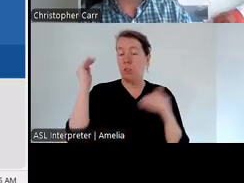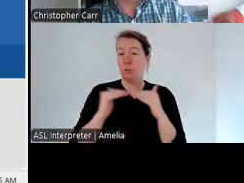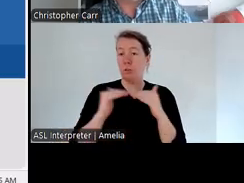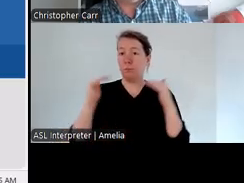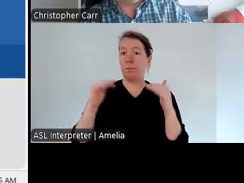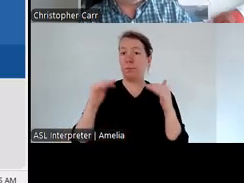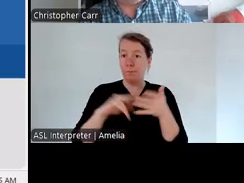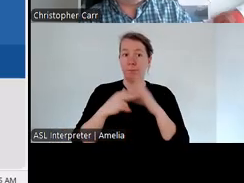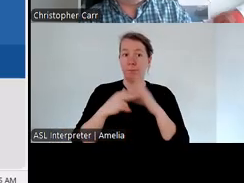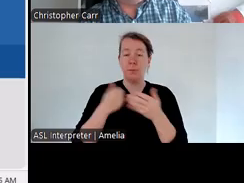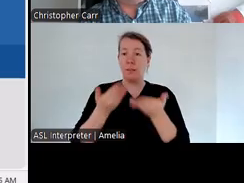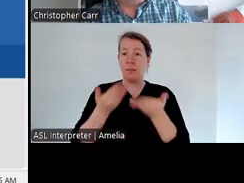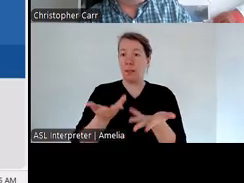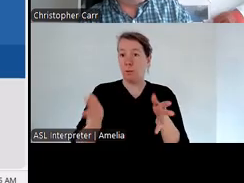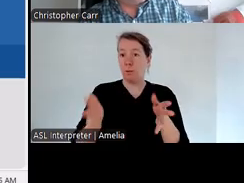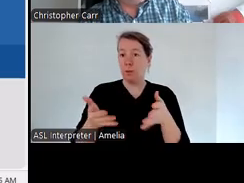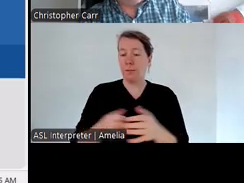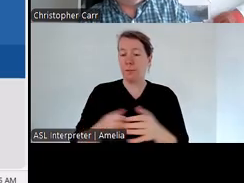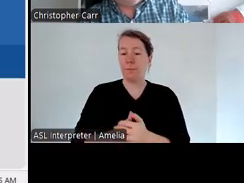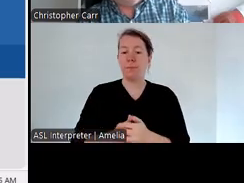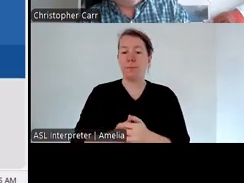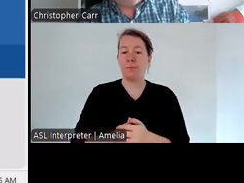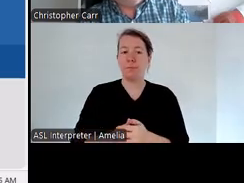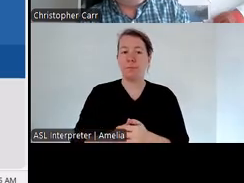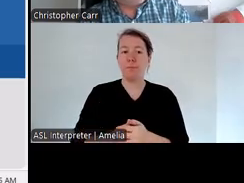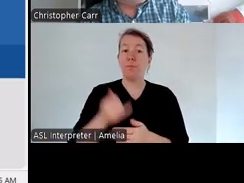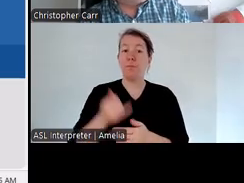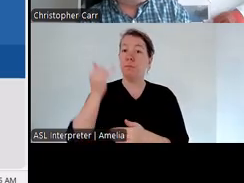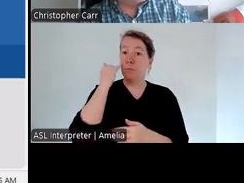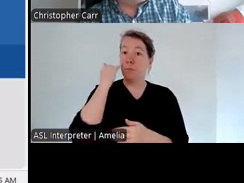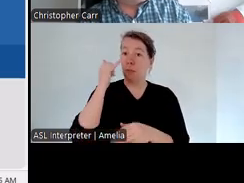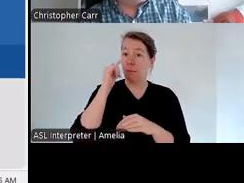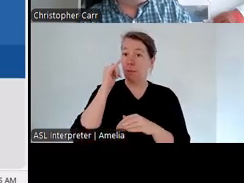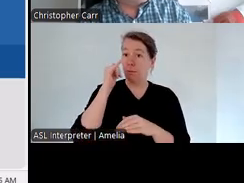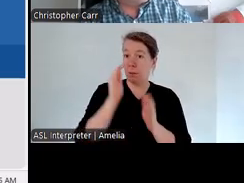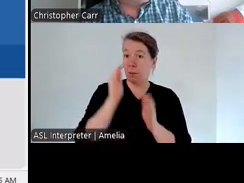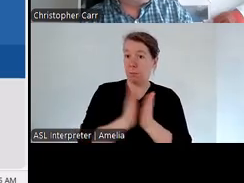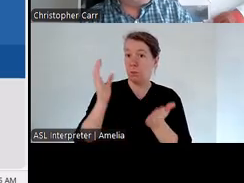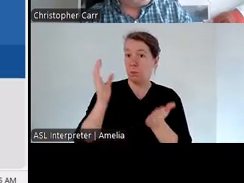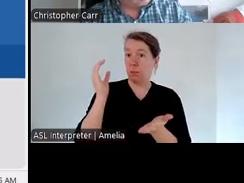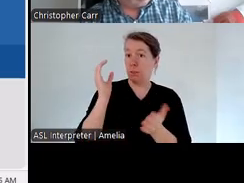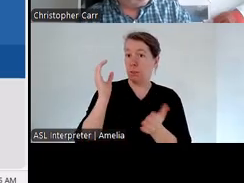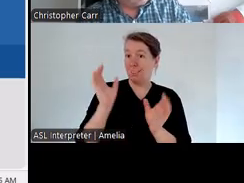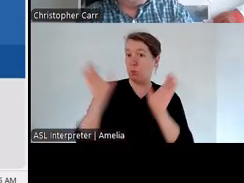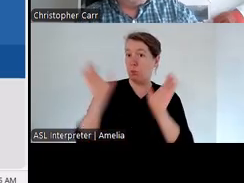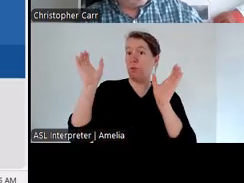And then, you know, if the book was certified, at least by GCA, you could